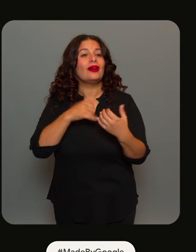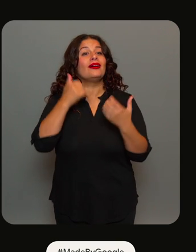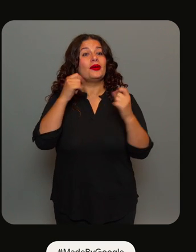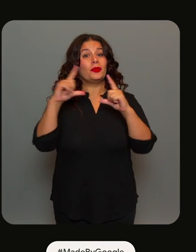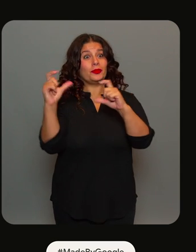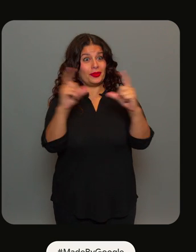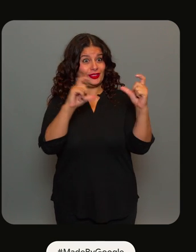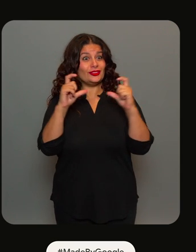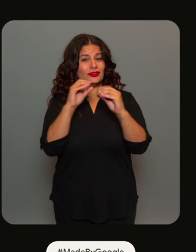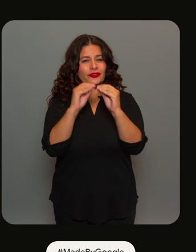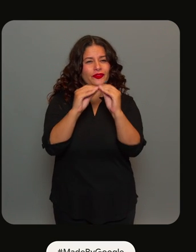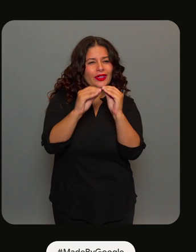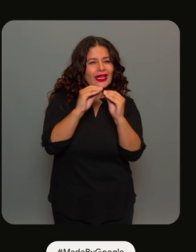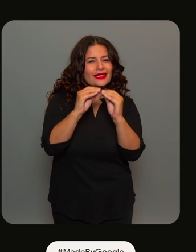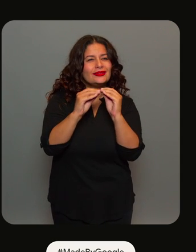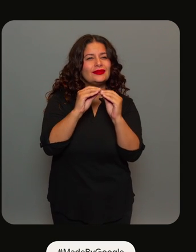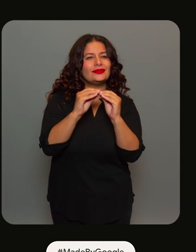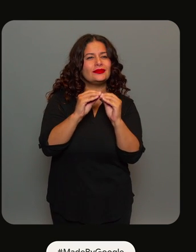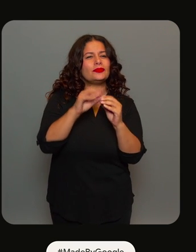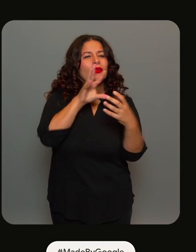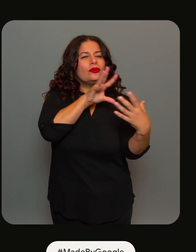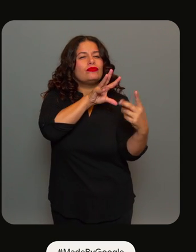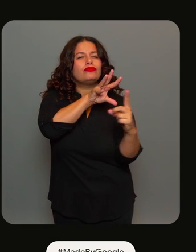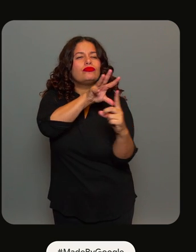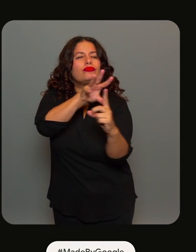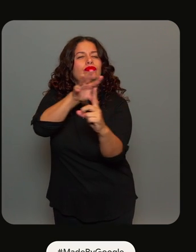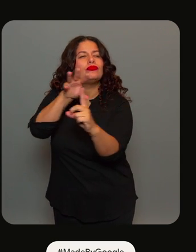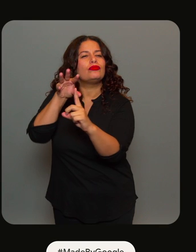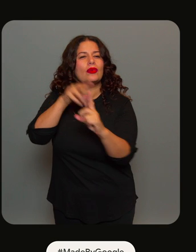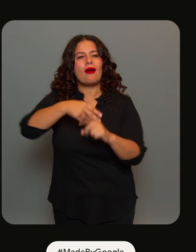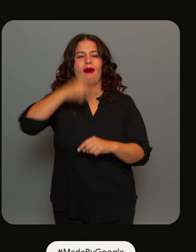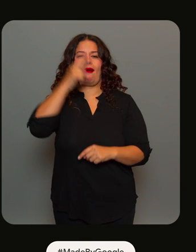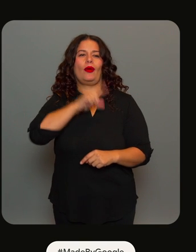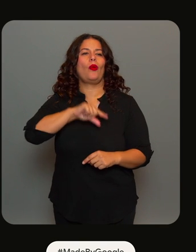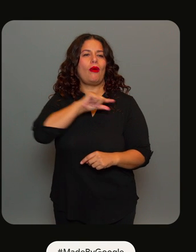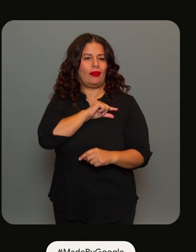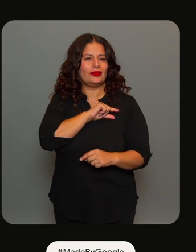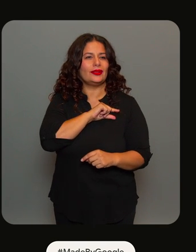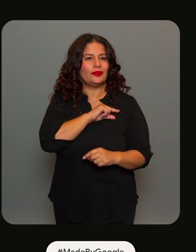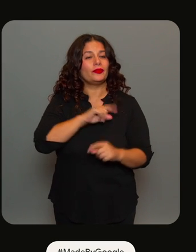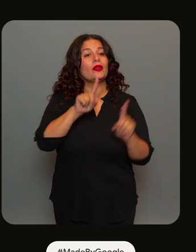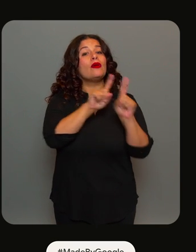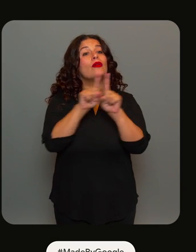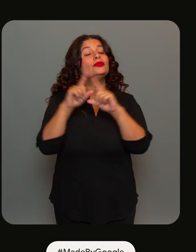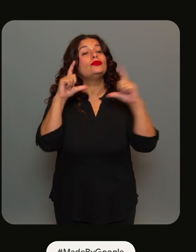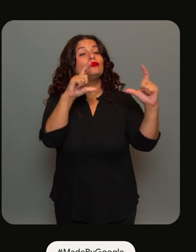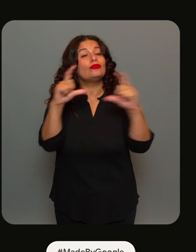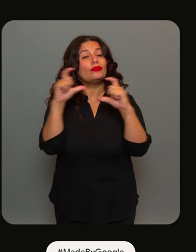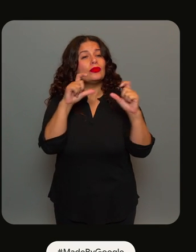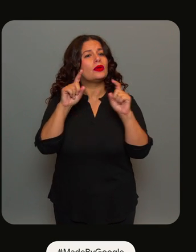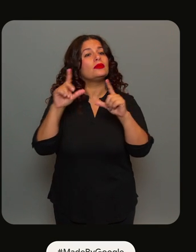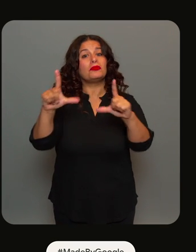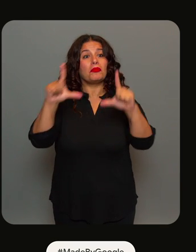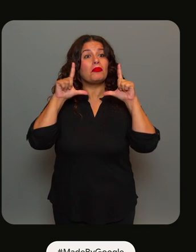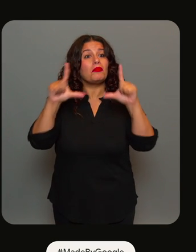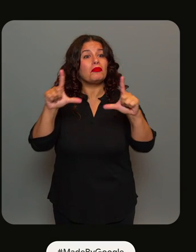photos, film high-quality videos, and snap great pictures from up close or far away.